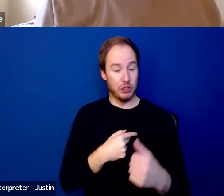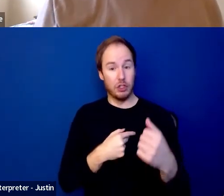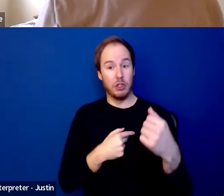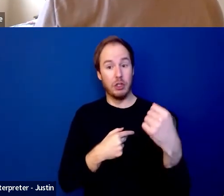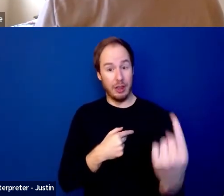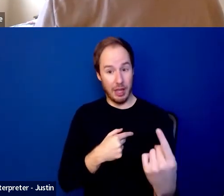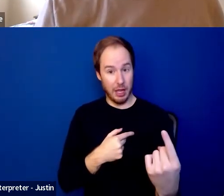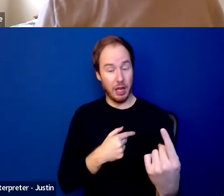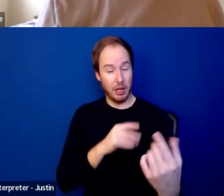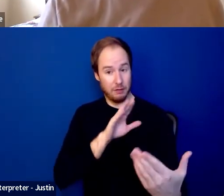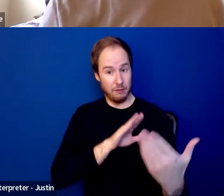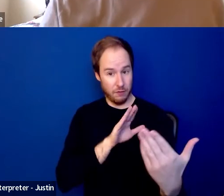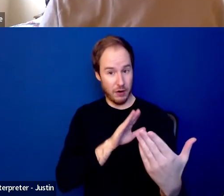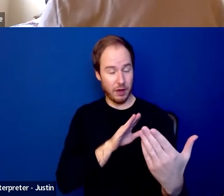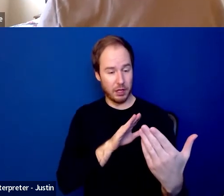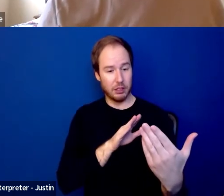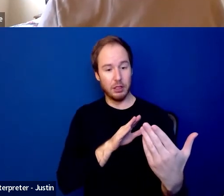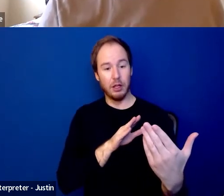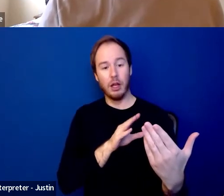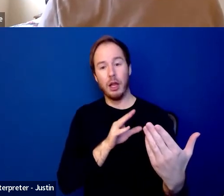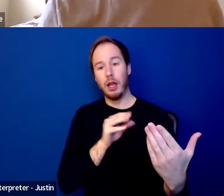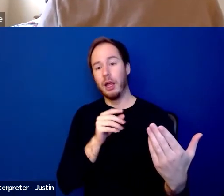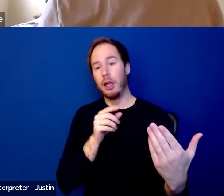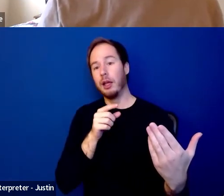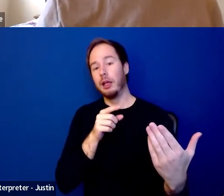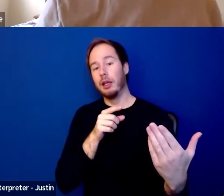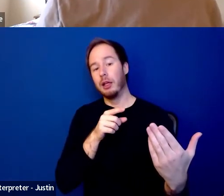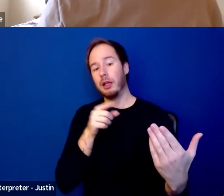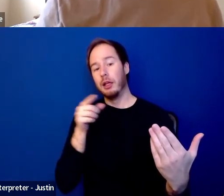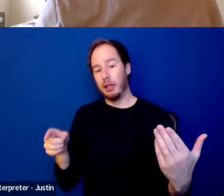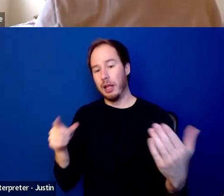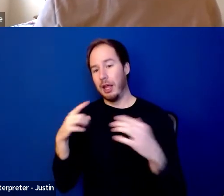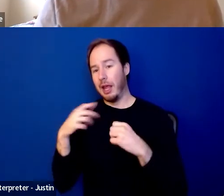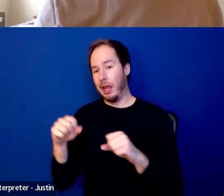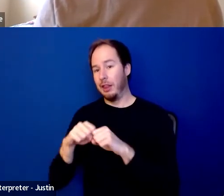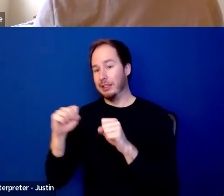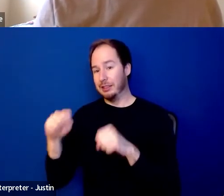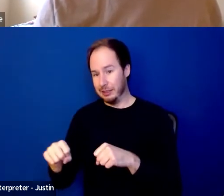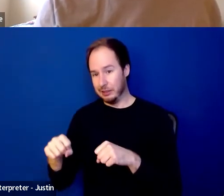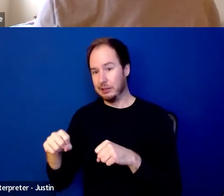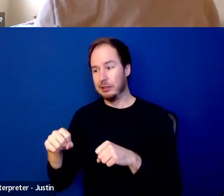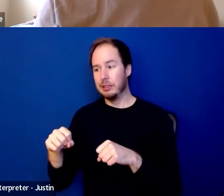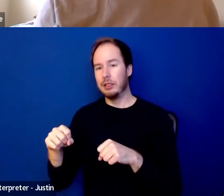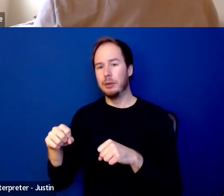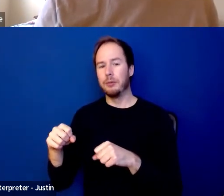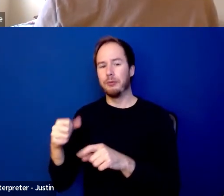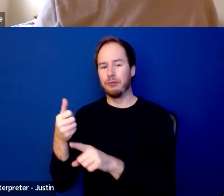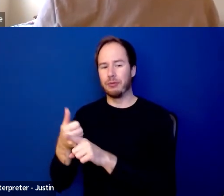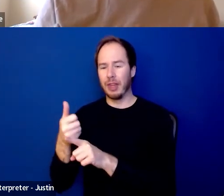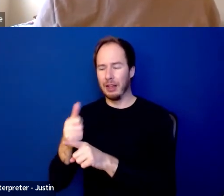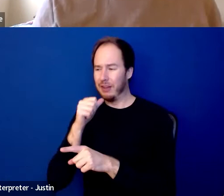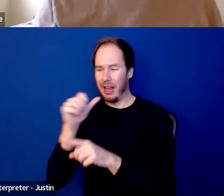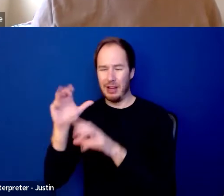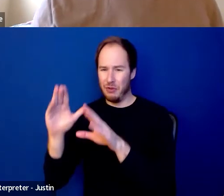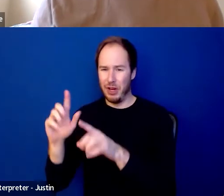but also the other patient is the health system that doesn't do a great job of taking care of all people.